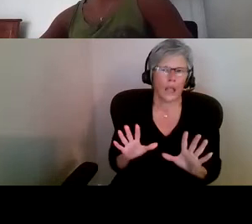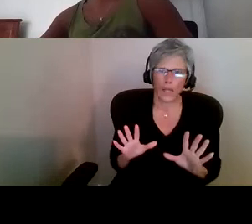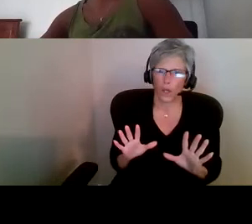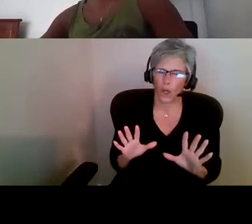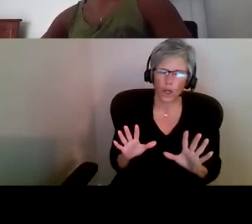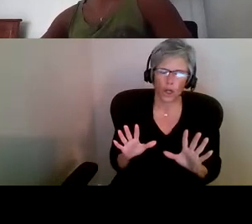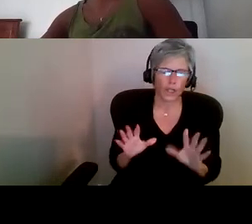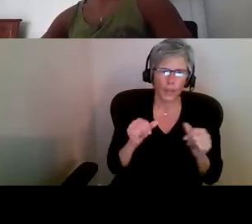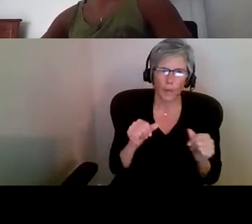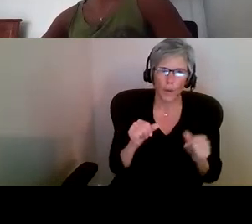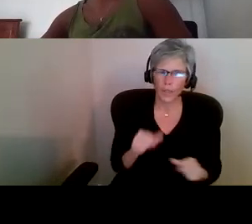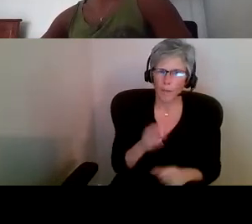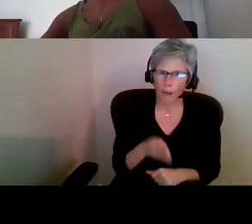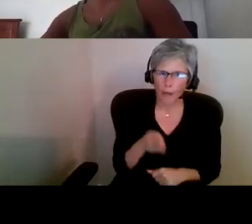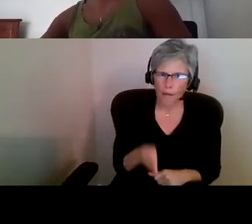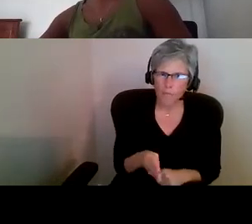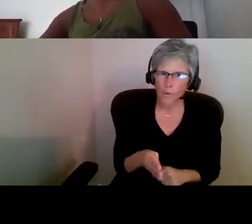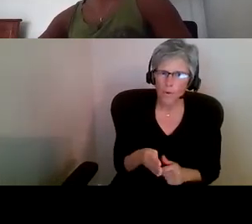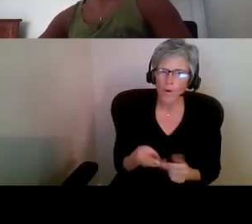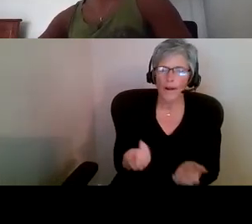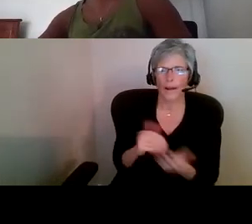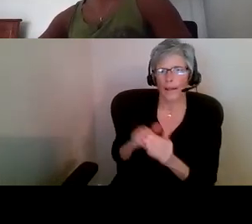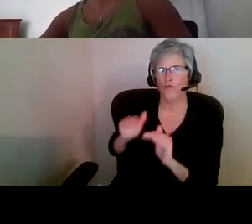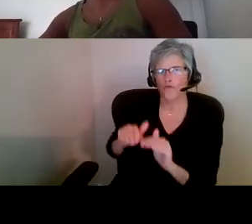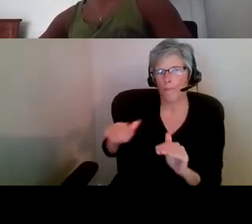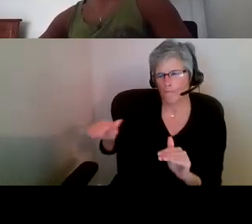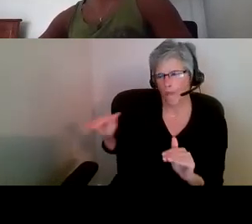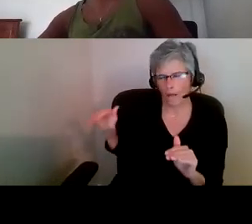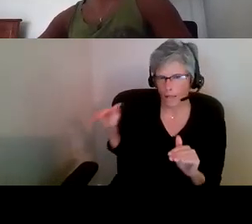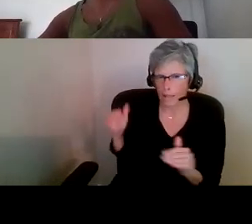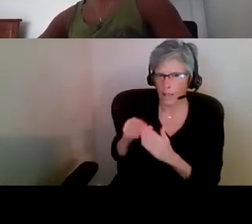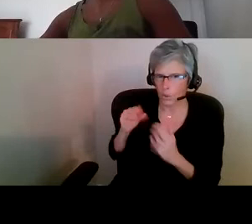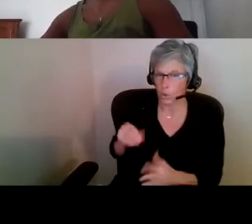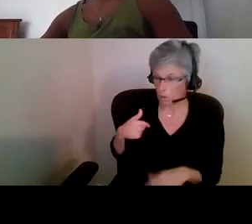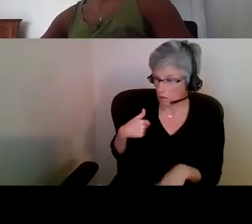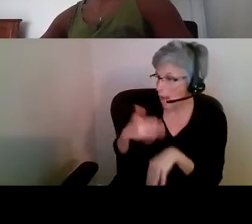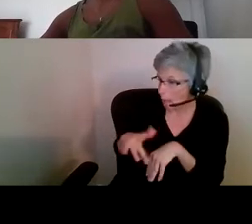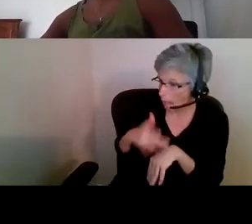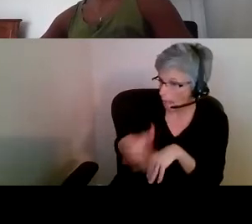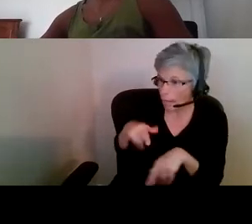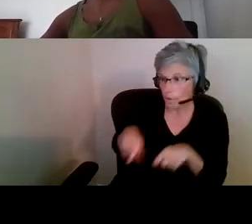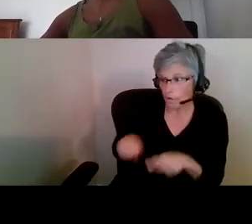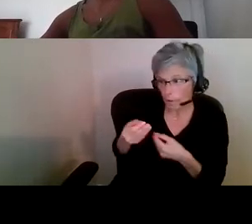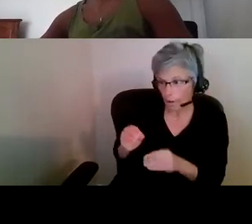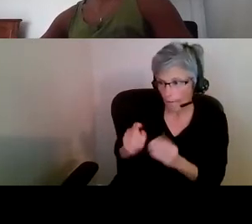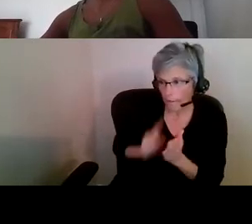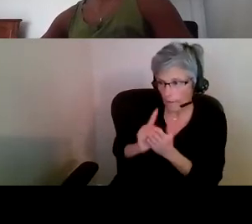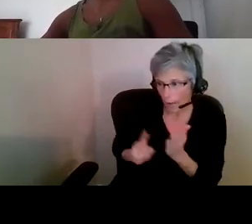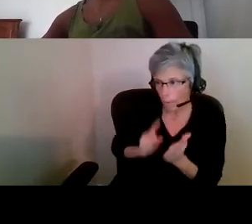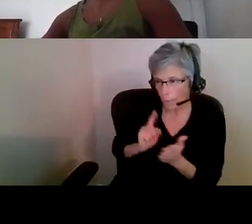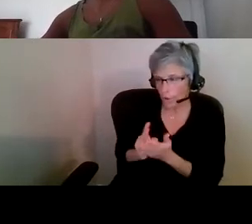site and then reminding students that you are available during those office hours; and another